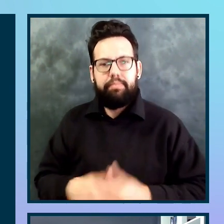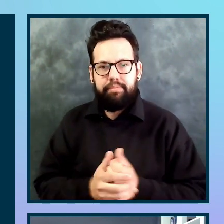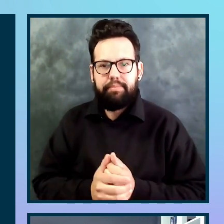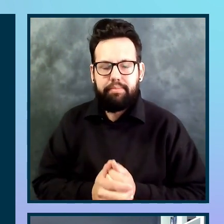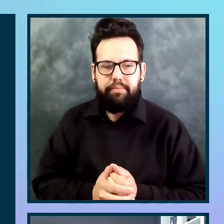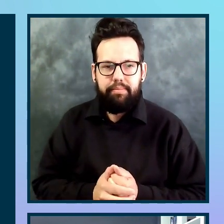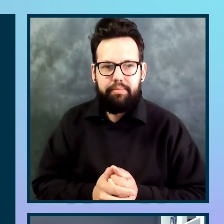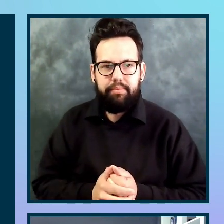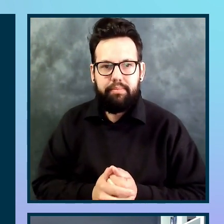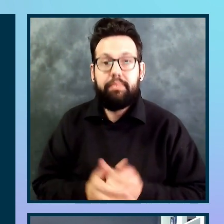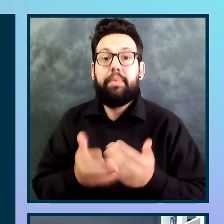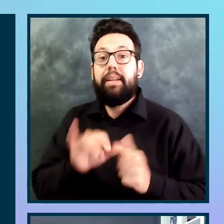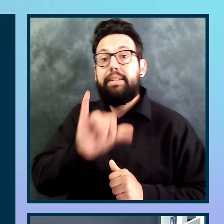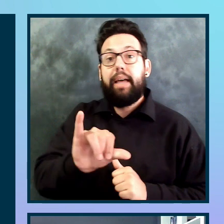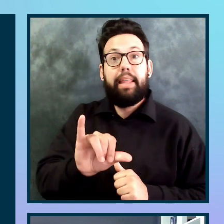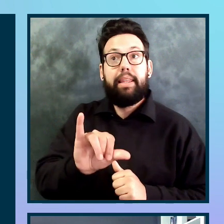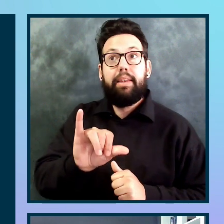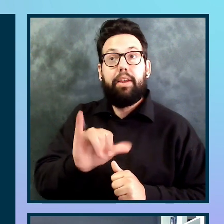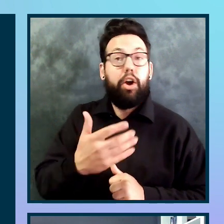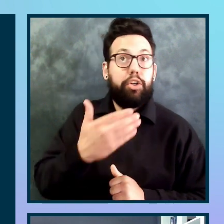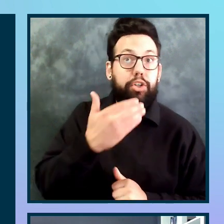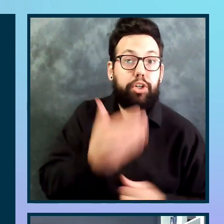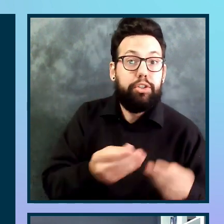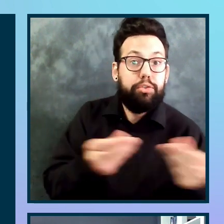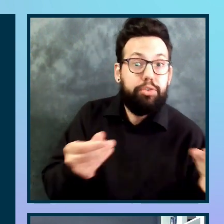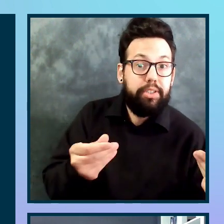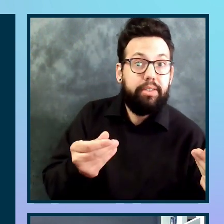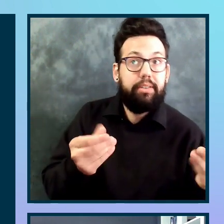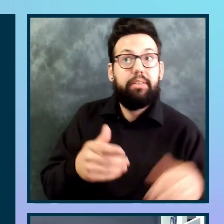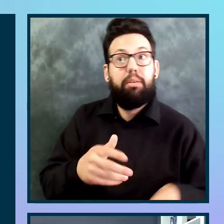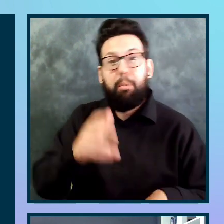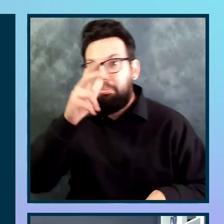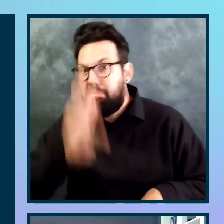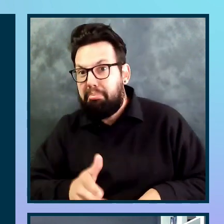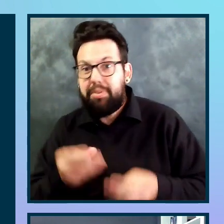So is it a good solution instead of my solution? I always say it's better to use data.